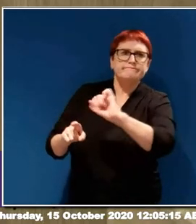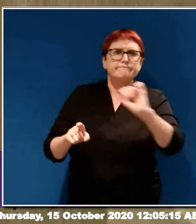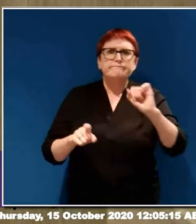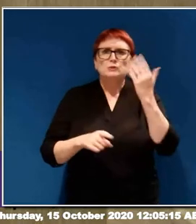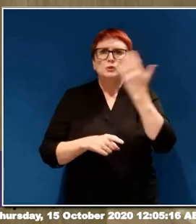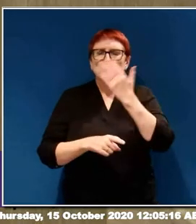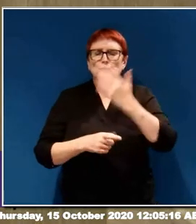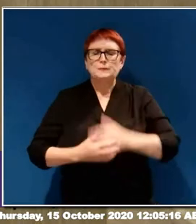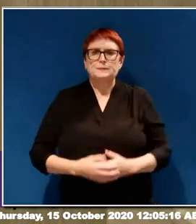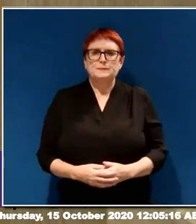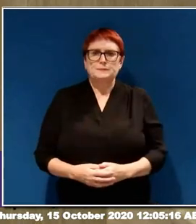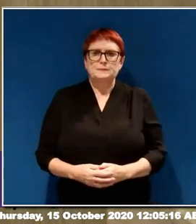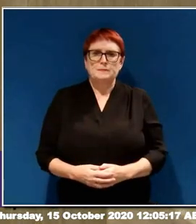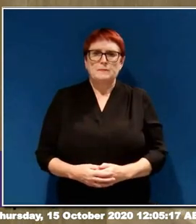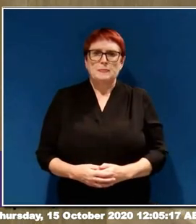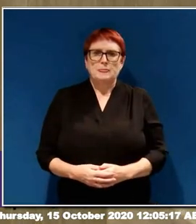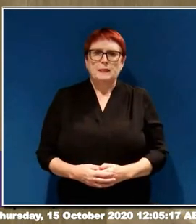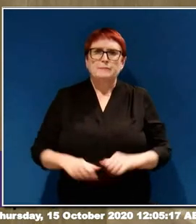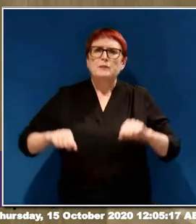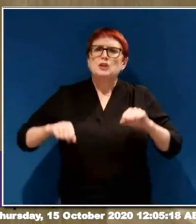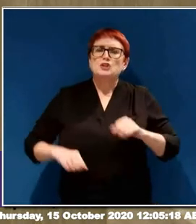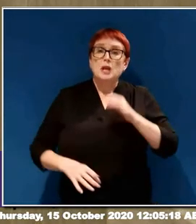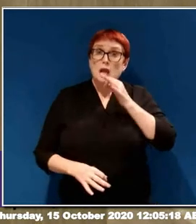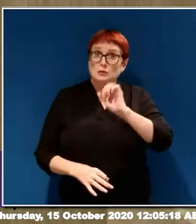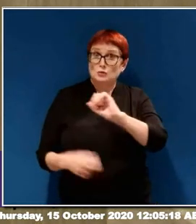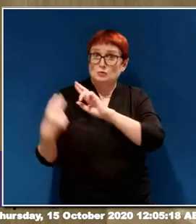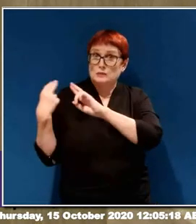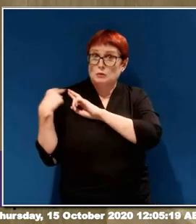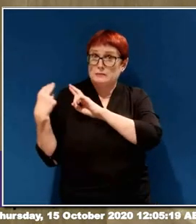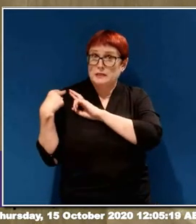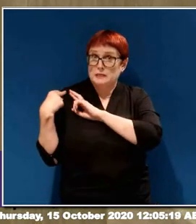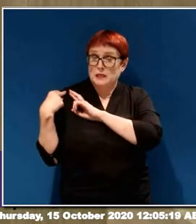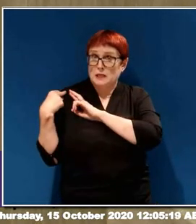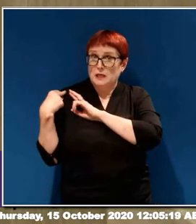Are your responsibilities limited to students with disability?